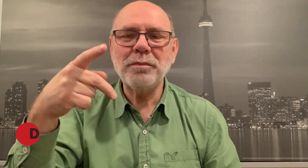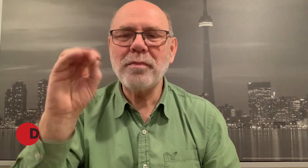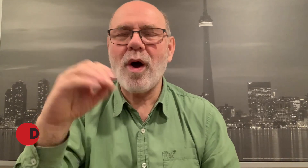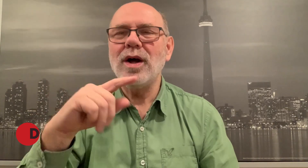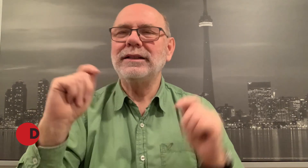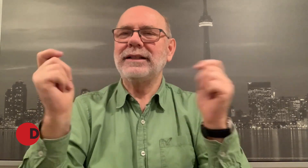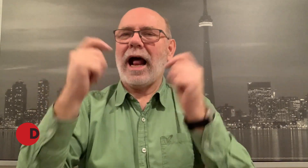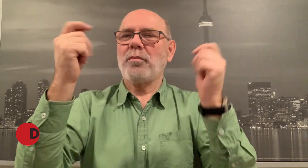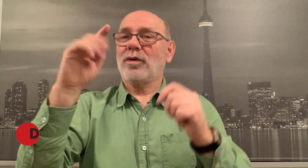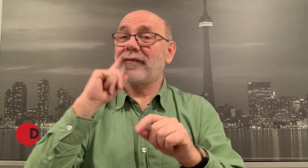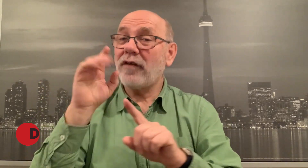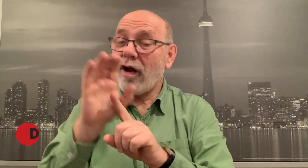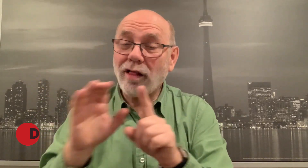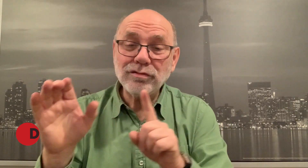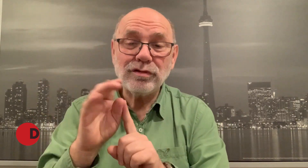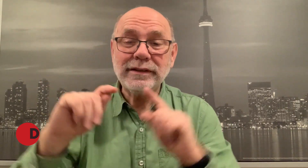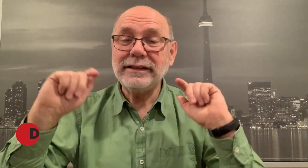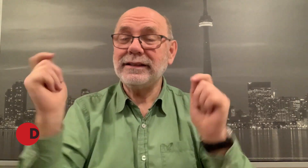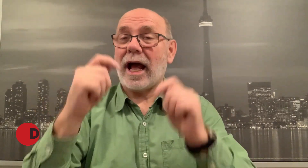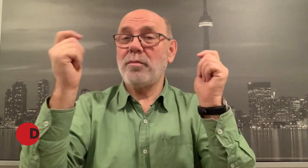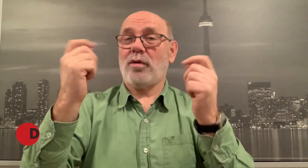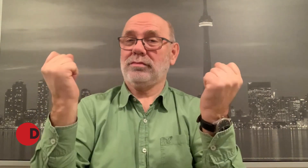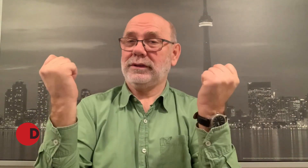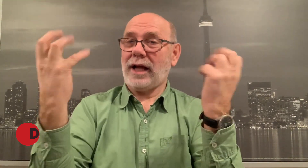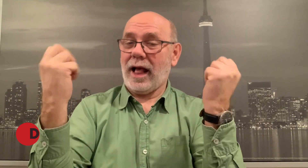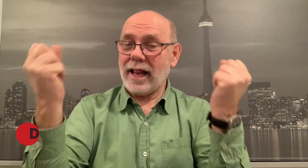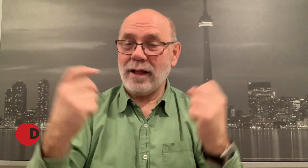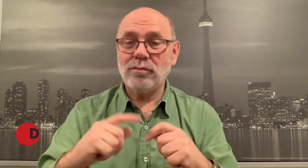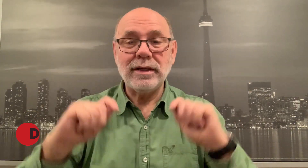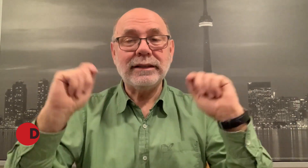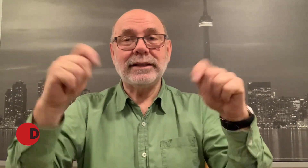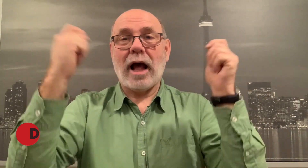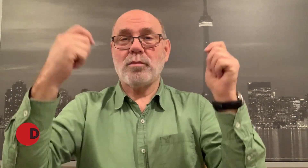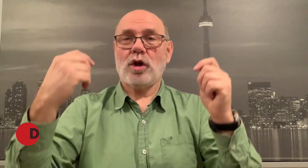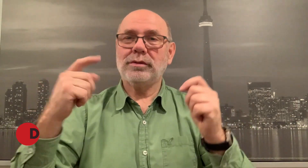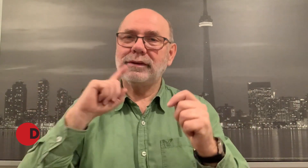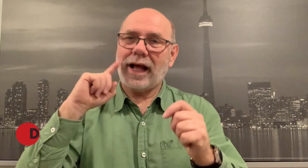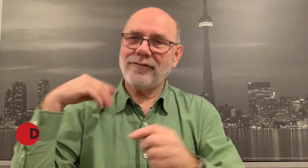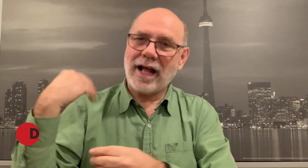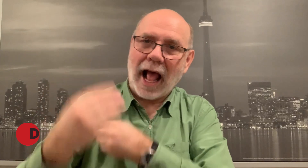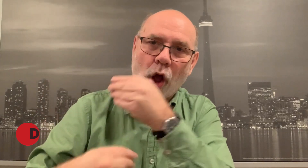language, and heritage. It serves to bring together people